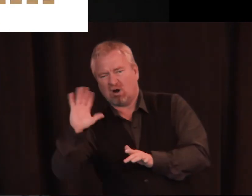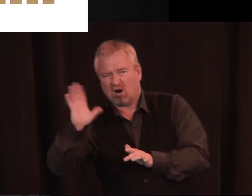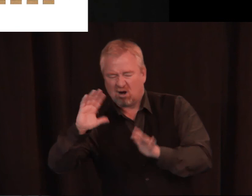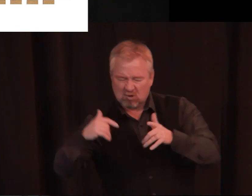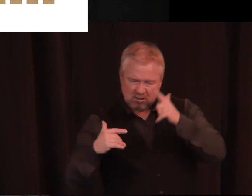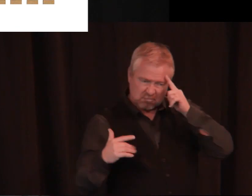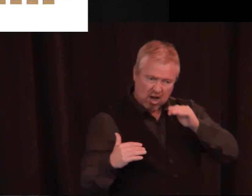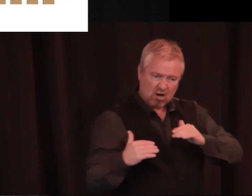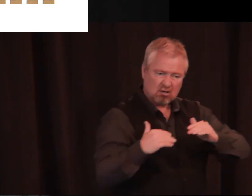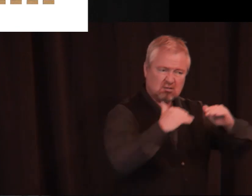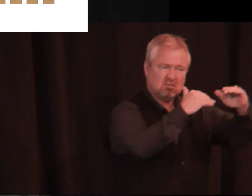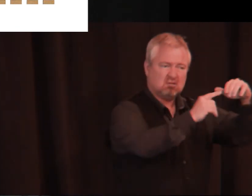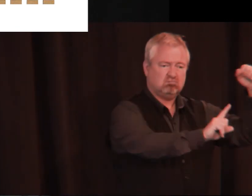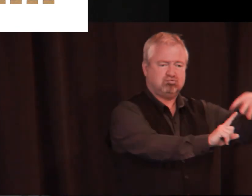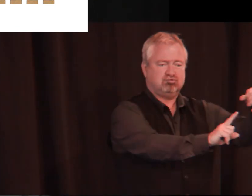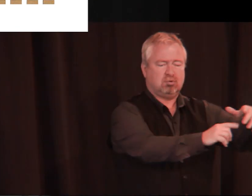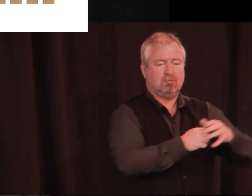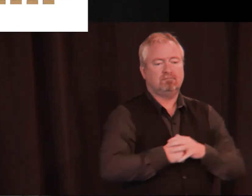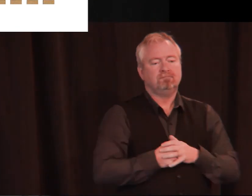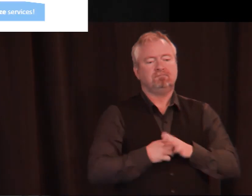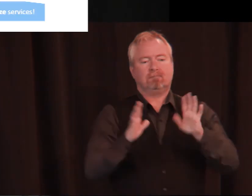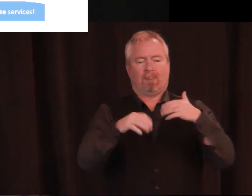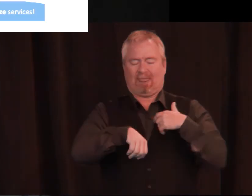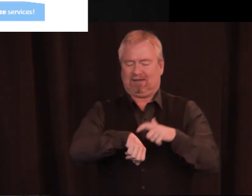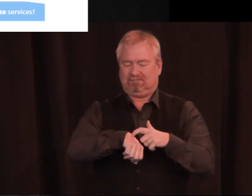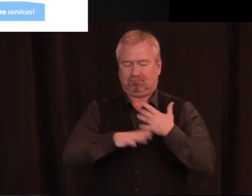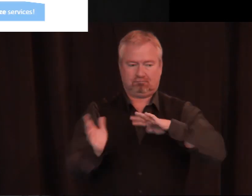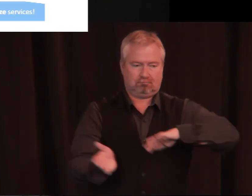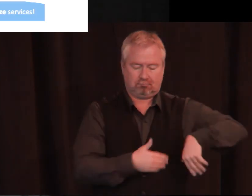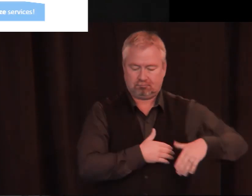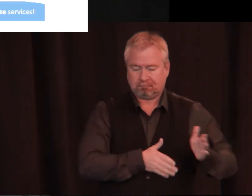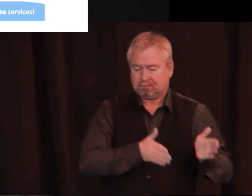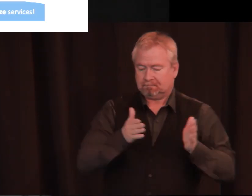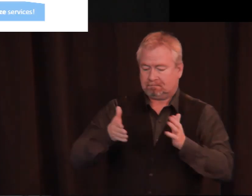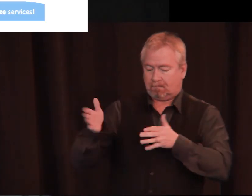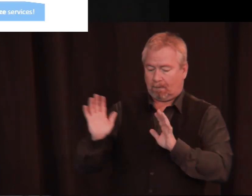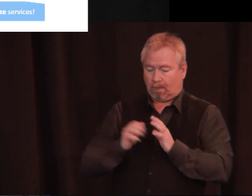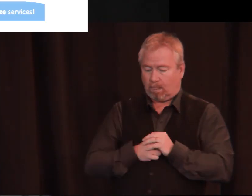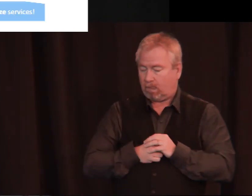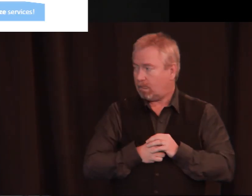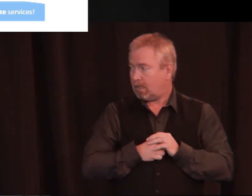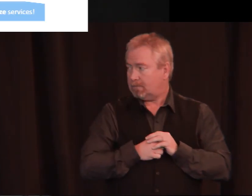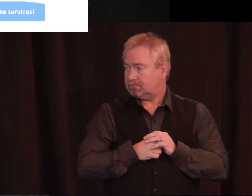I'm going to skip this one because I know I'm running out of time. Okay.